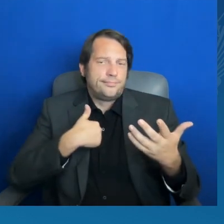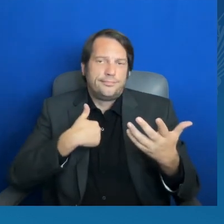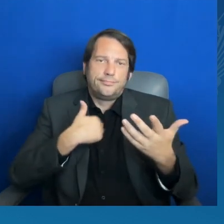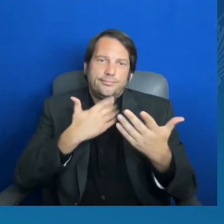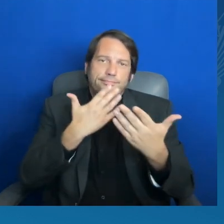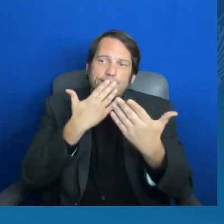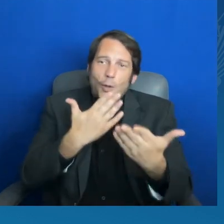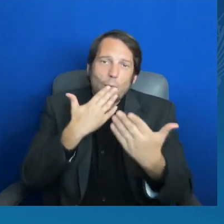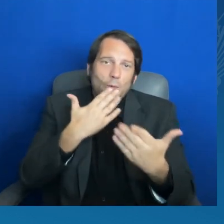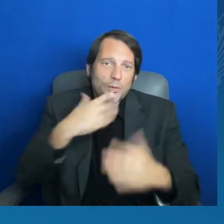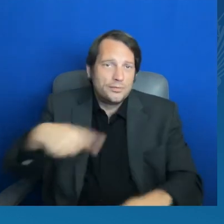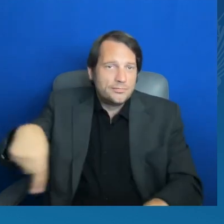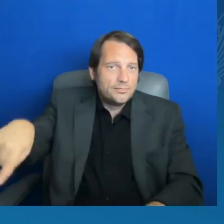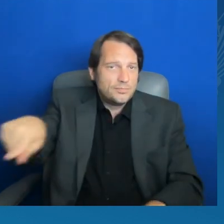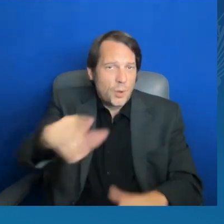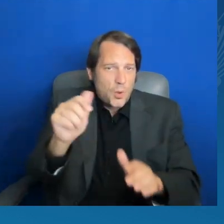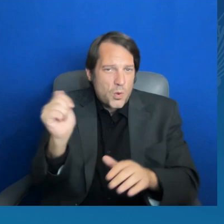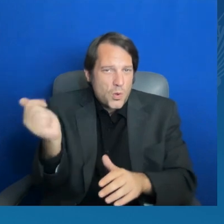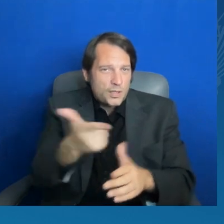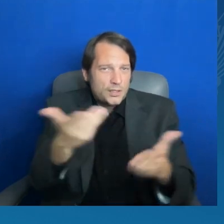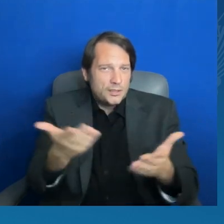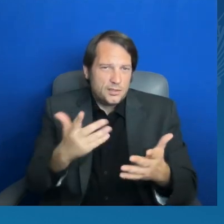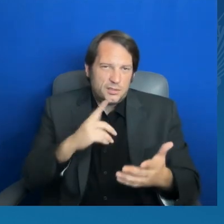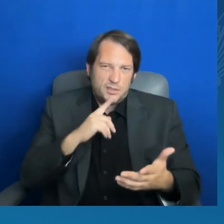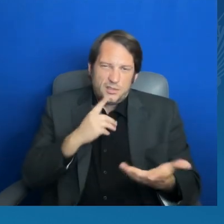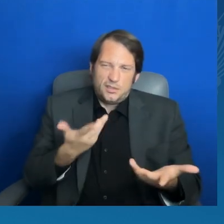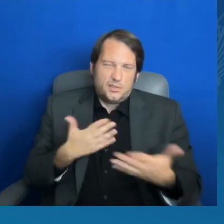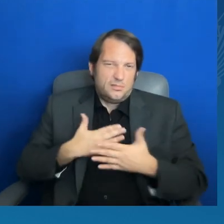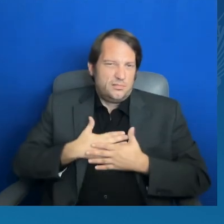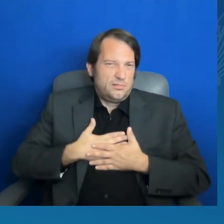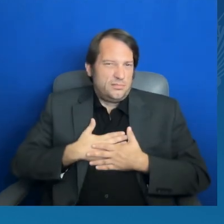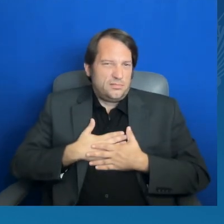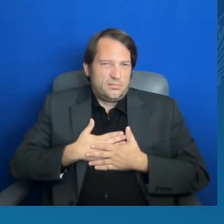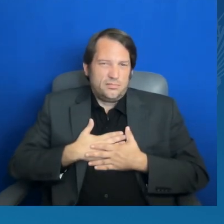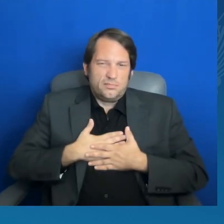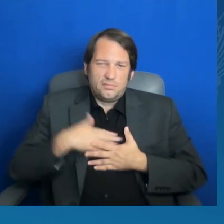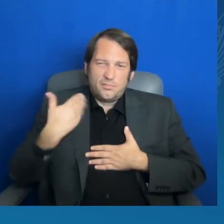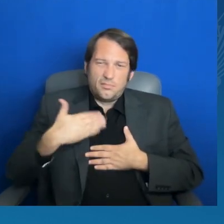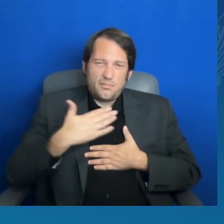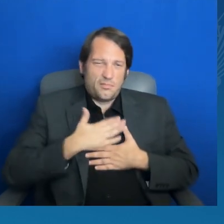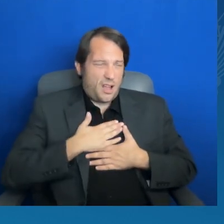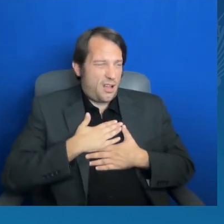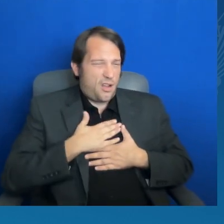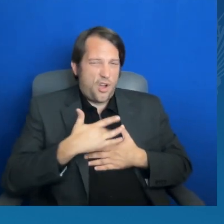And thank you all for being here for me personally, because I'm -- look, I mean, it's a -- it is a personal issue,